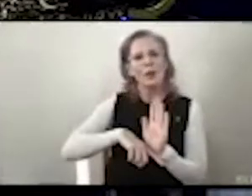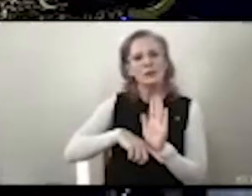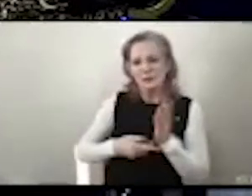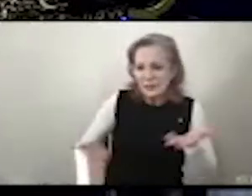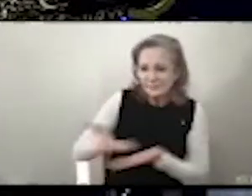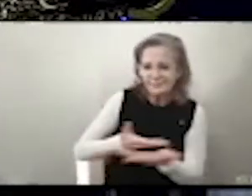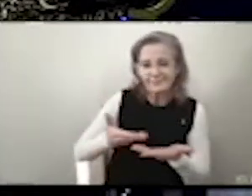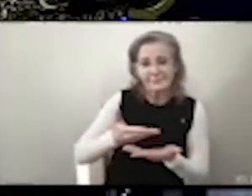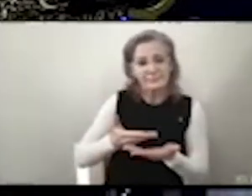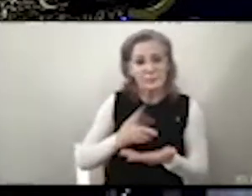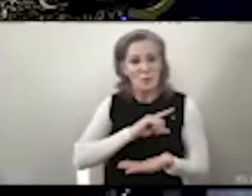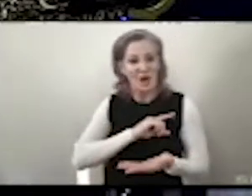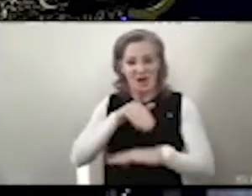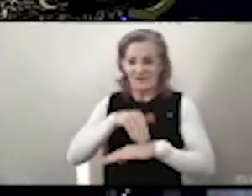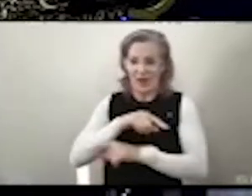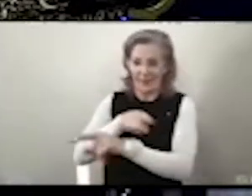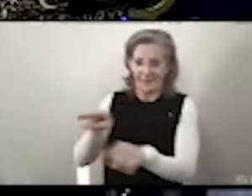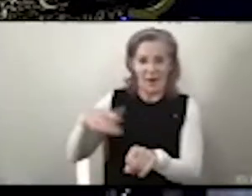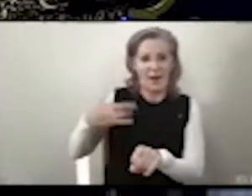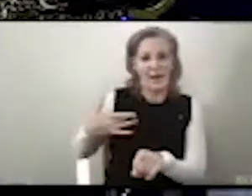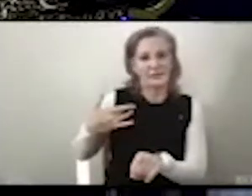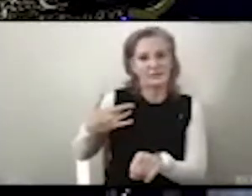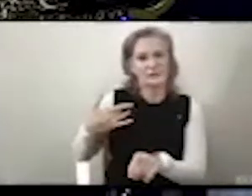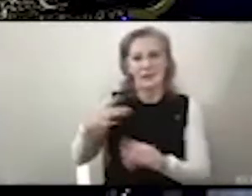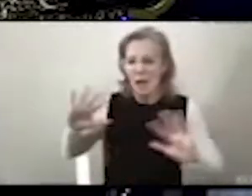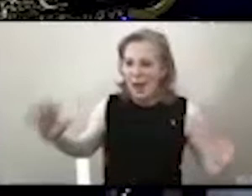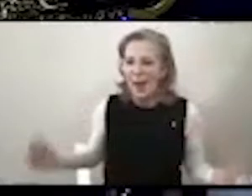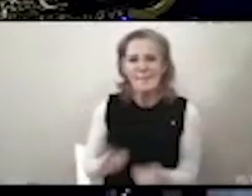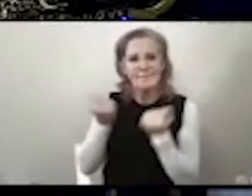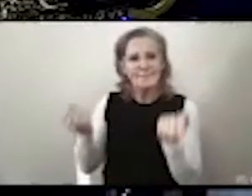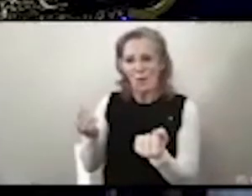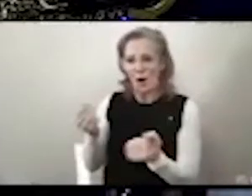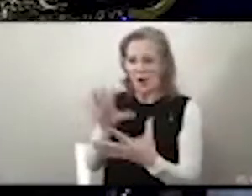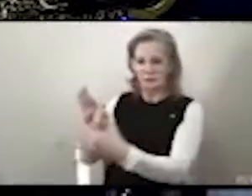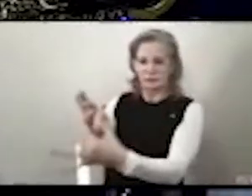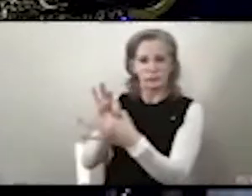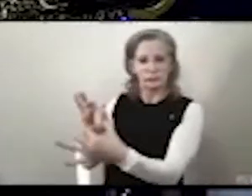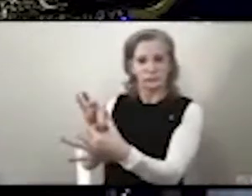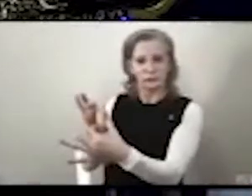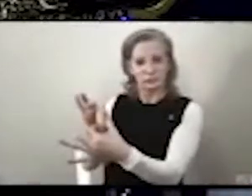An empowered and engaged society is a prerequisite to exploring innovation,